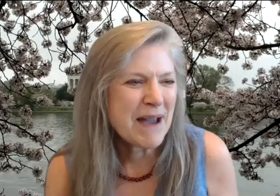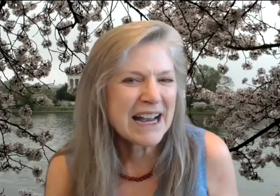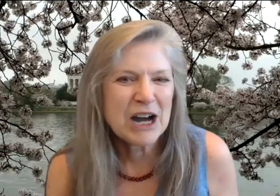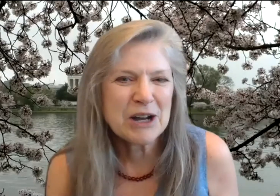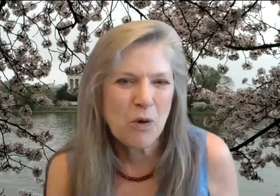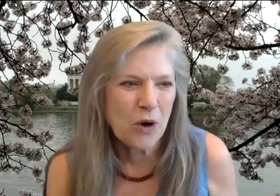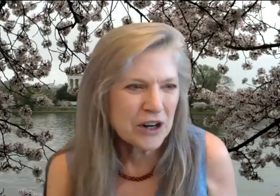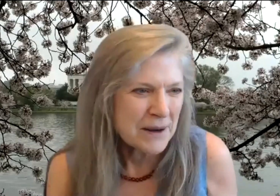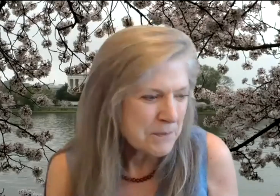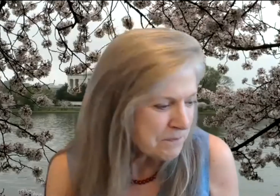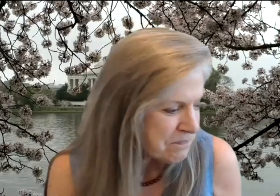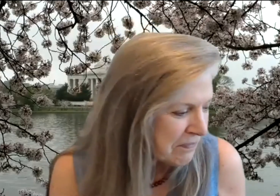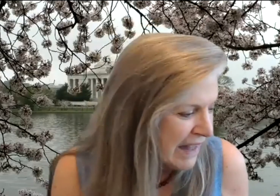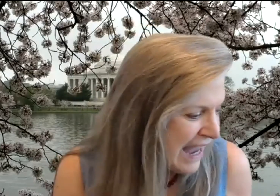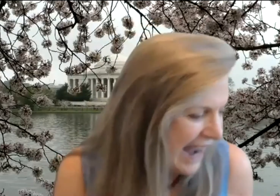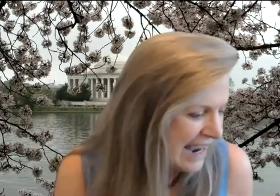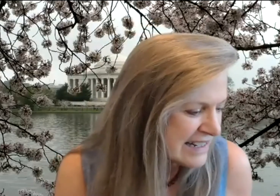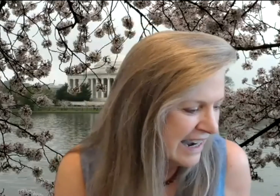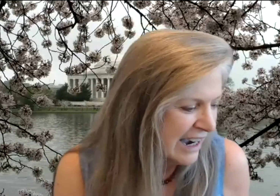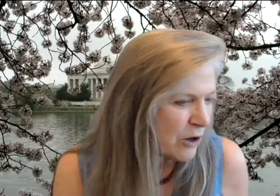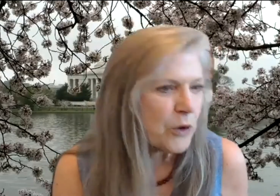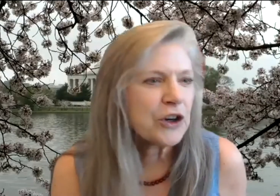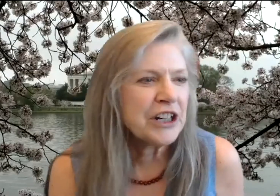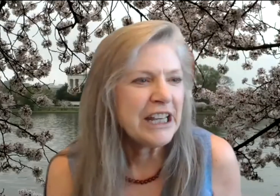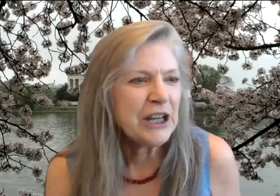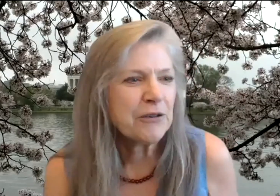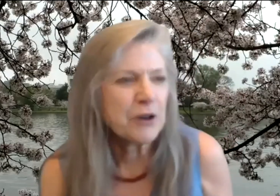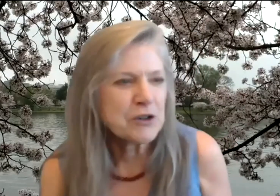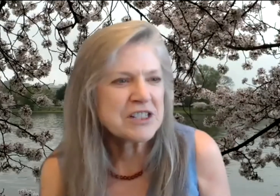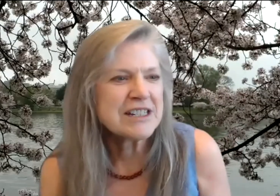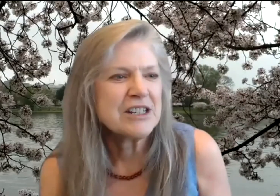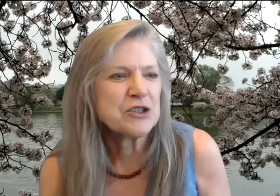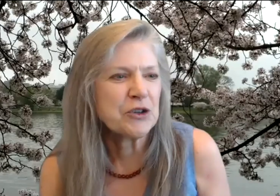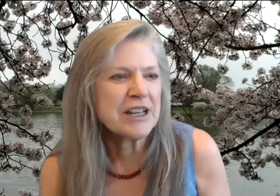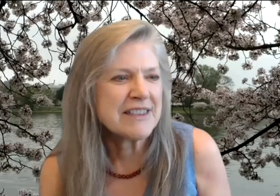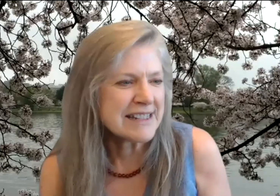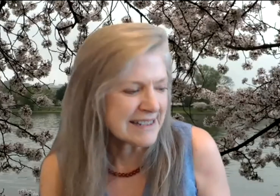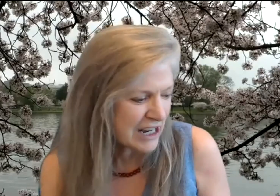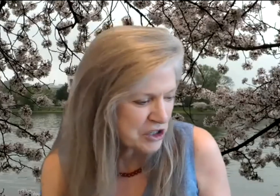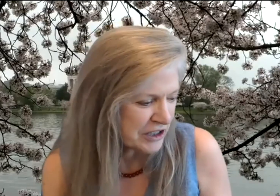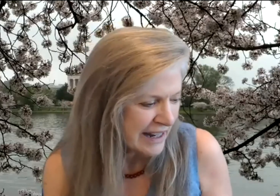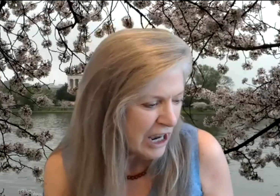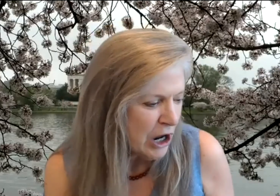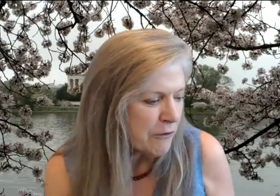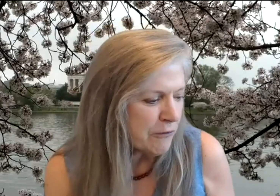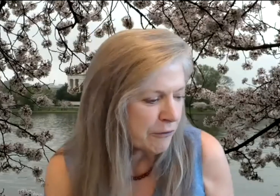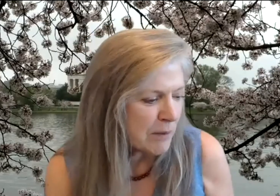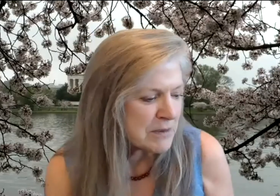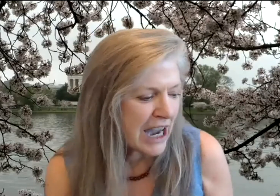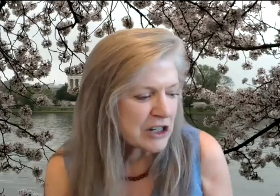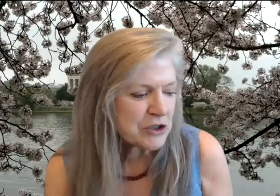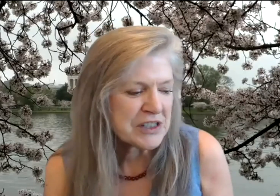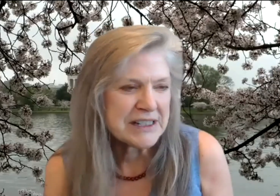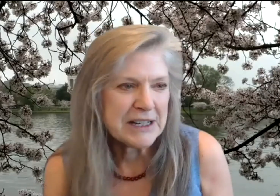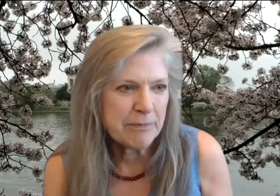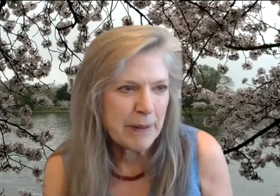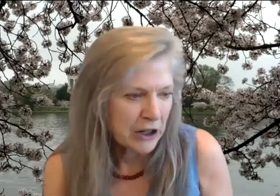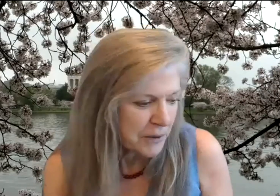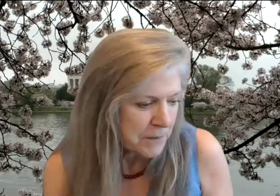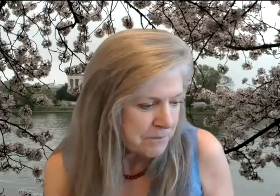back on board and we’re going to hear first during this session from Dr. Steve Becker.